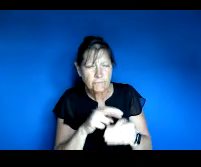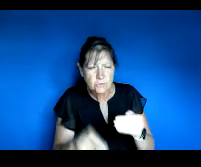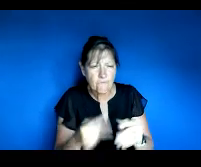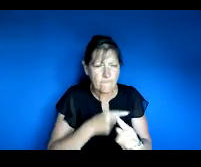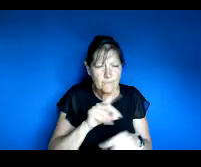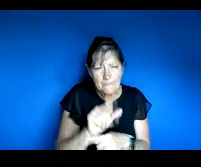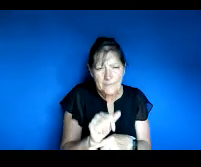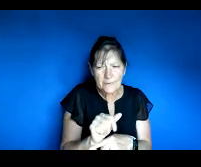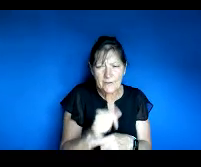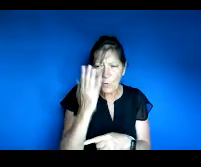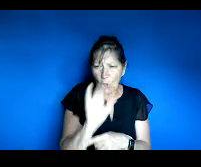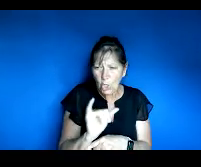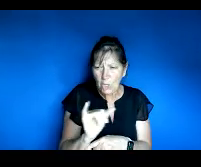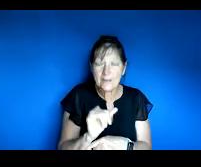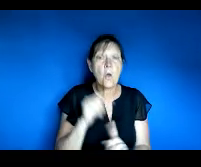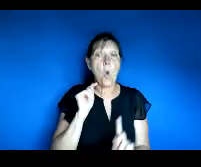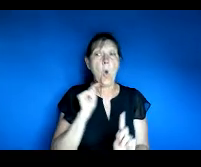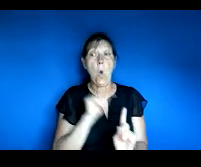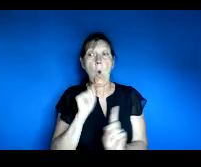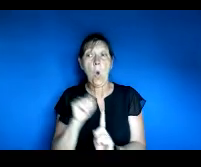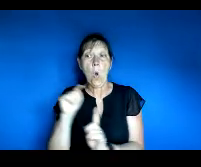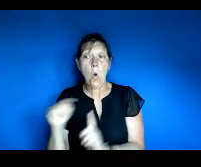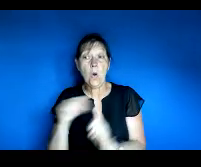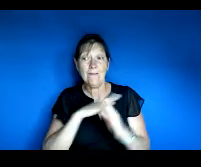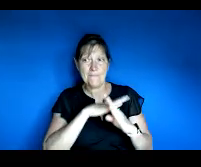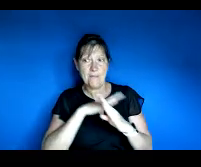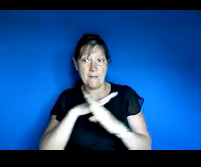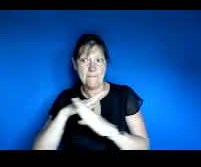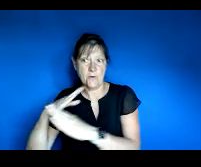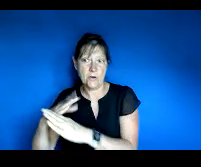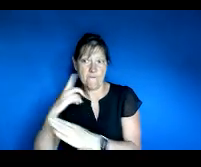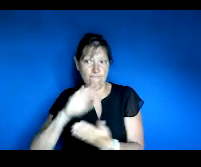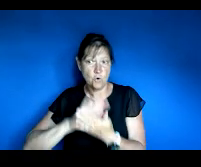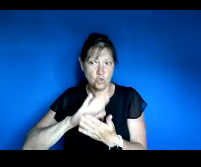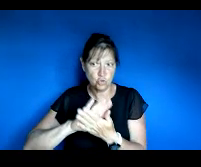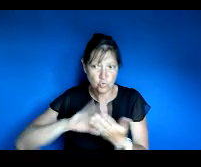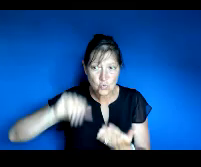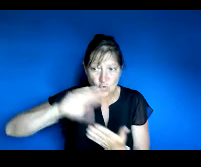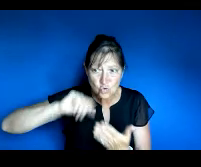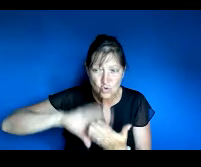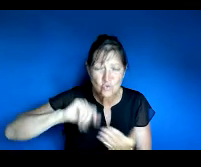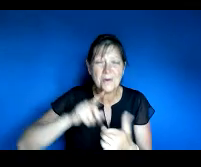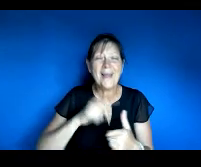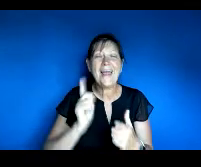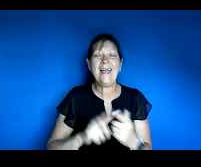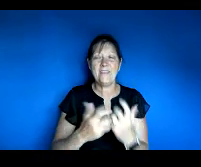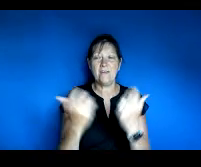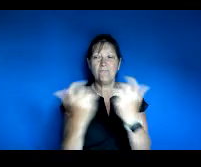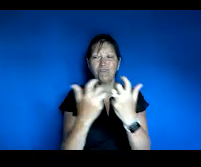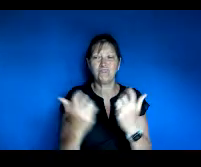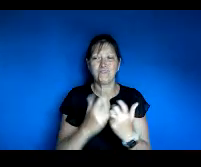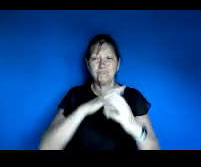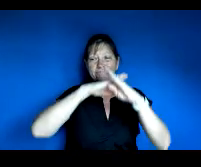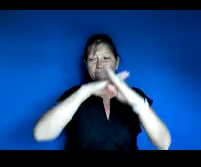and be able to pinpoint what accessibility barriers may show up as a result of that, and then provide the appropriate accommodation on that basis.